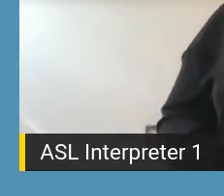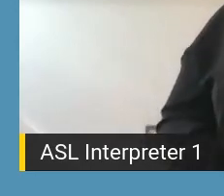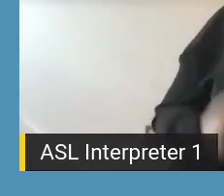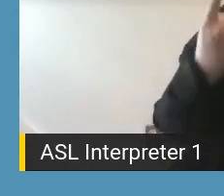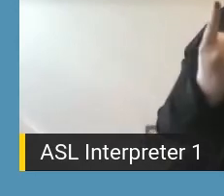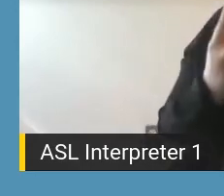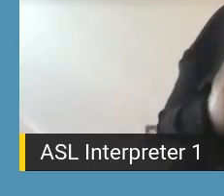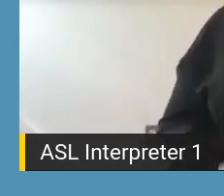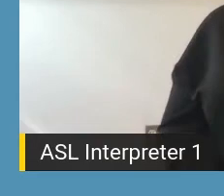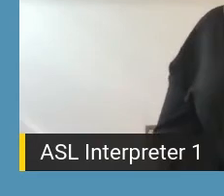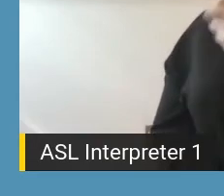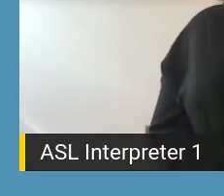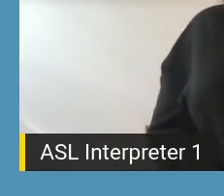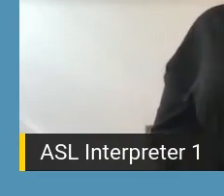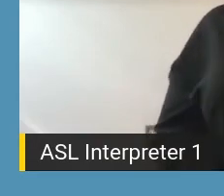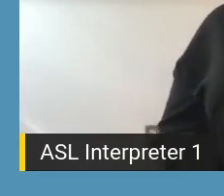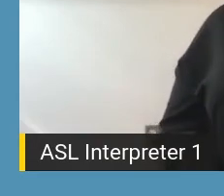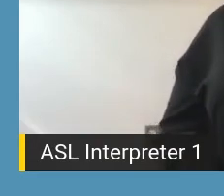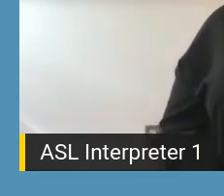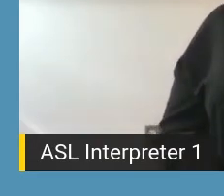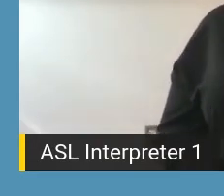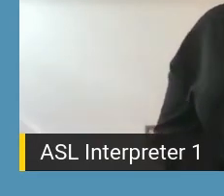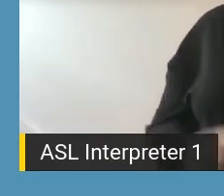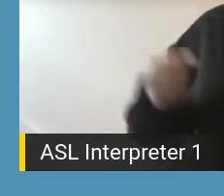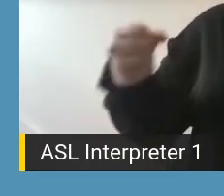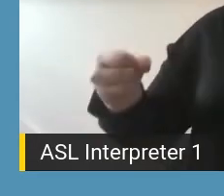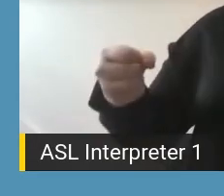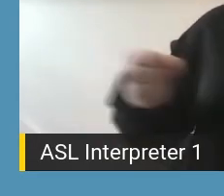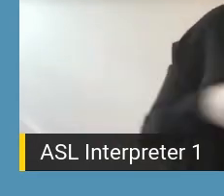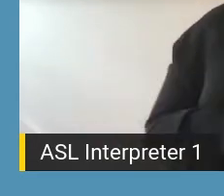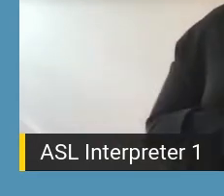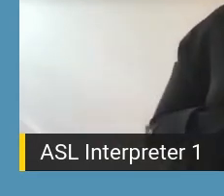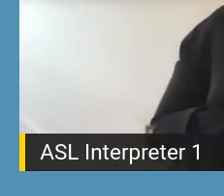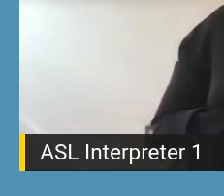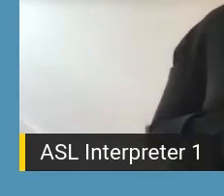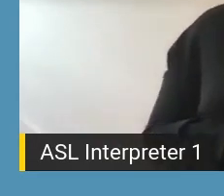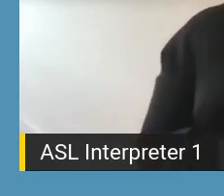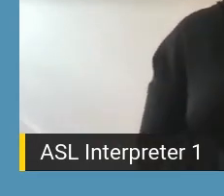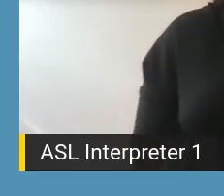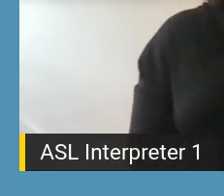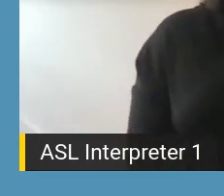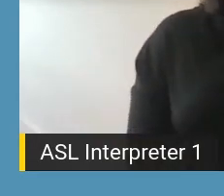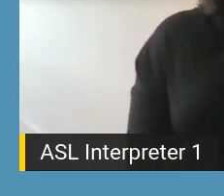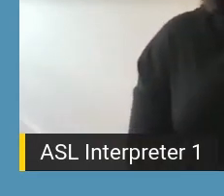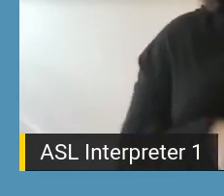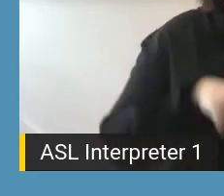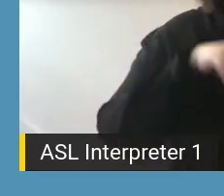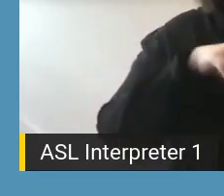Yeah, if you are doing two, if you are sitting somewhere if you're in a stable situation,